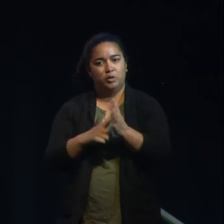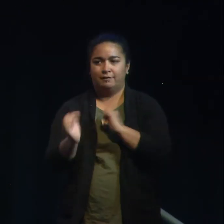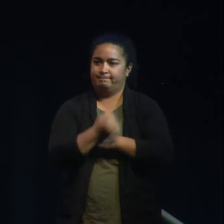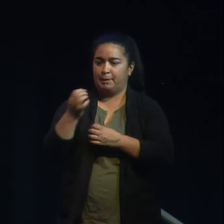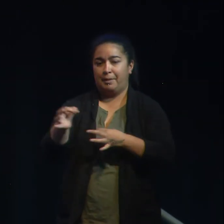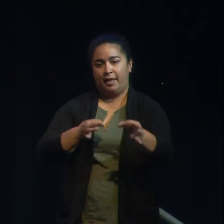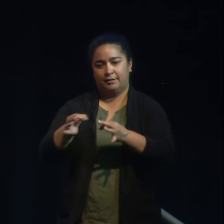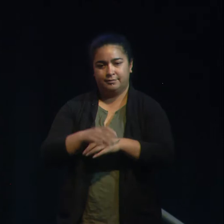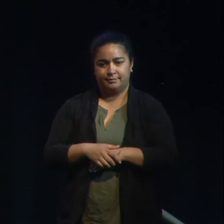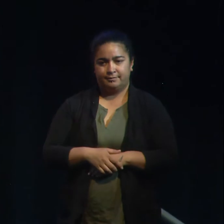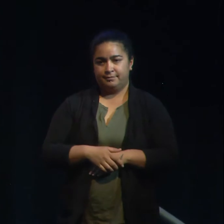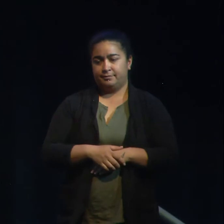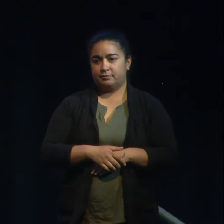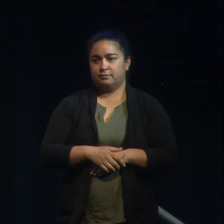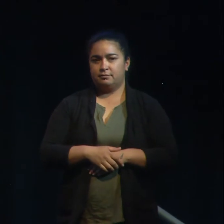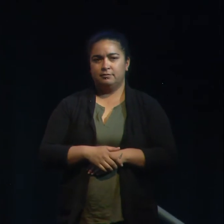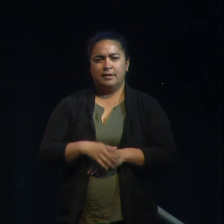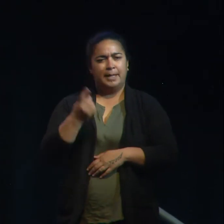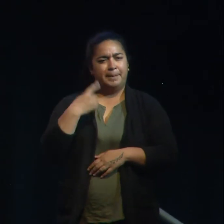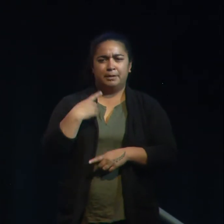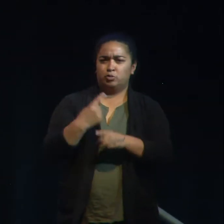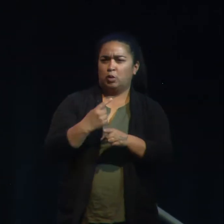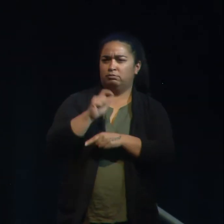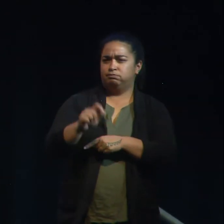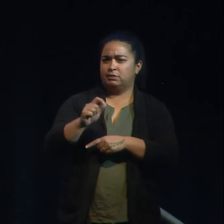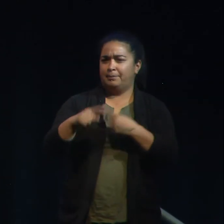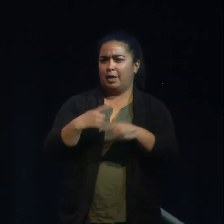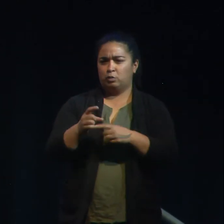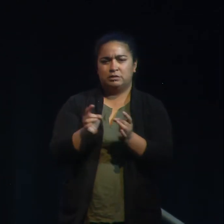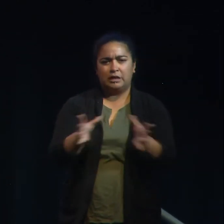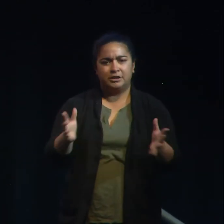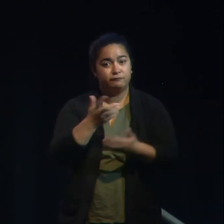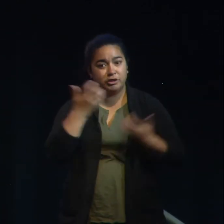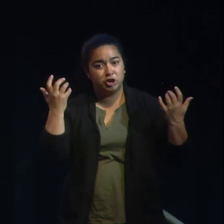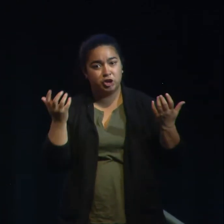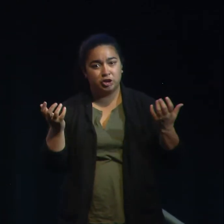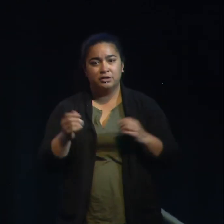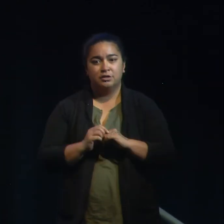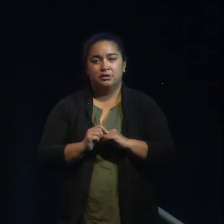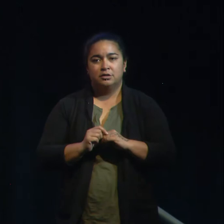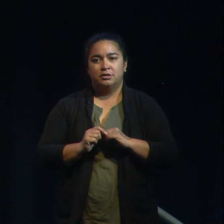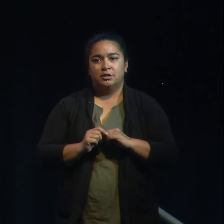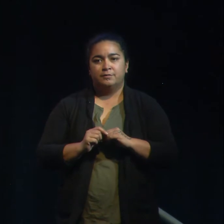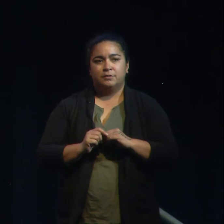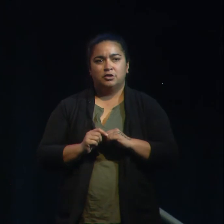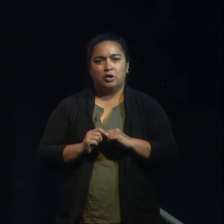I talked a little bit about this being a ground-up process, and so, seeding some of that control